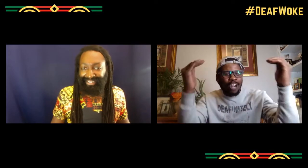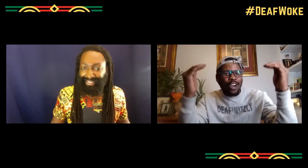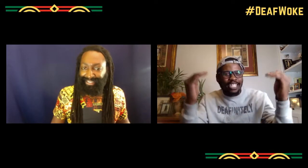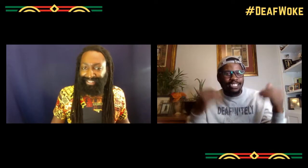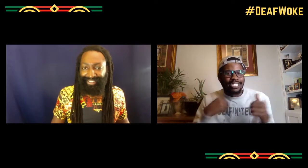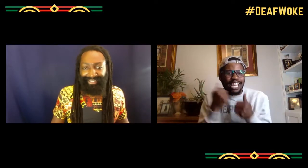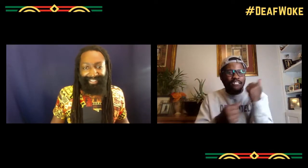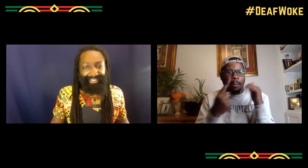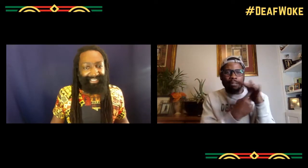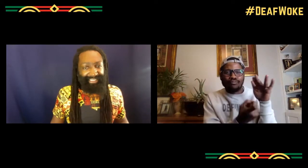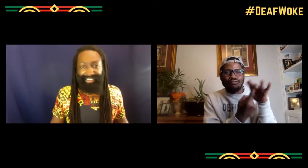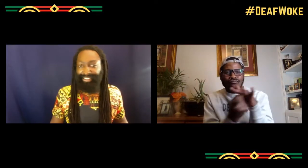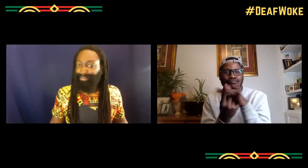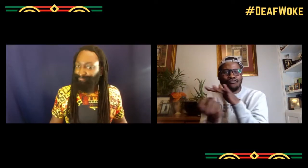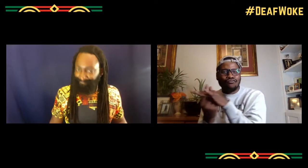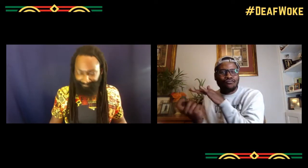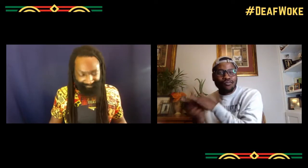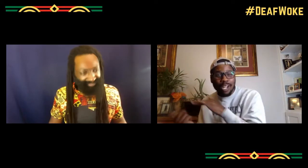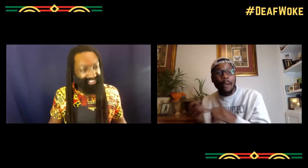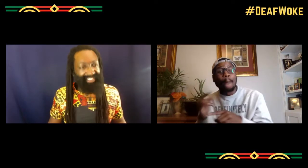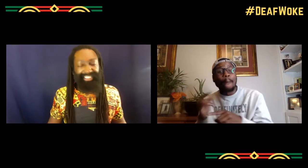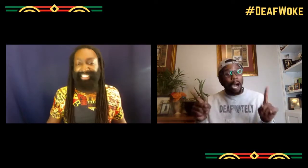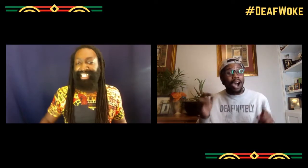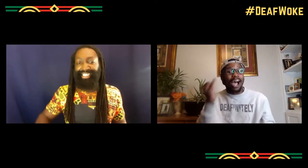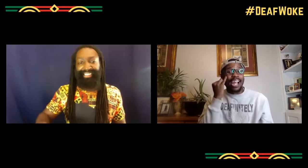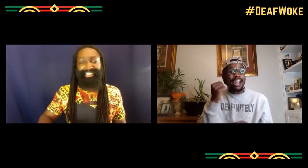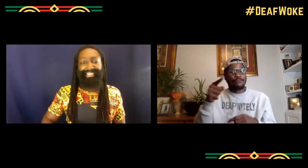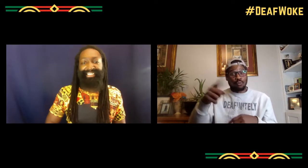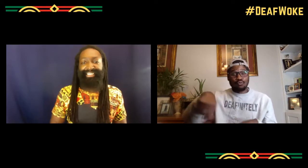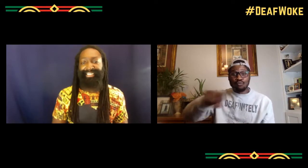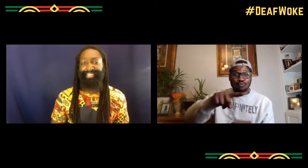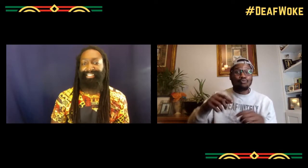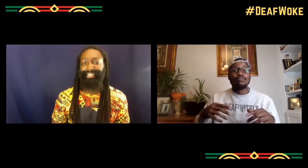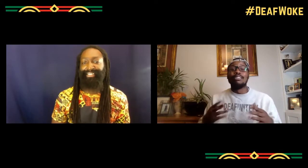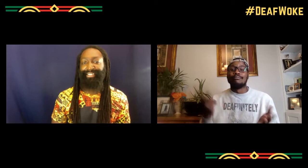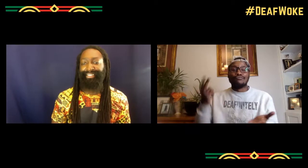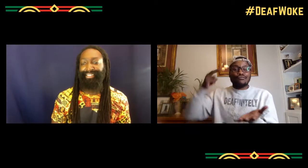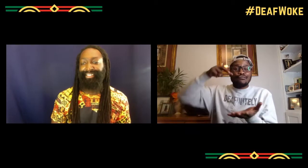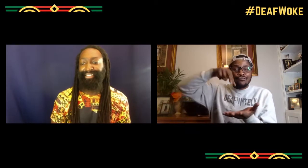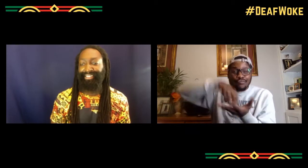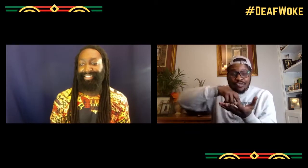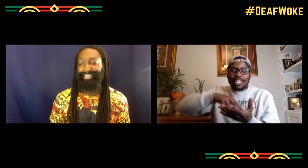people are isolated and not being themselves and not developing, not evolving.